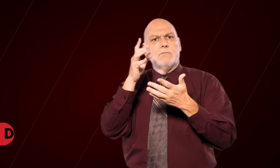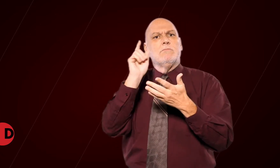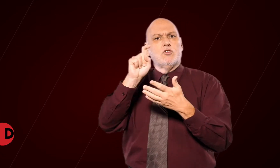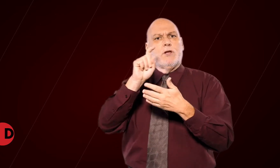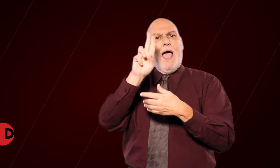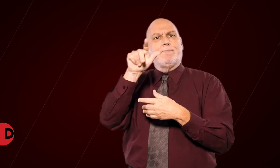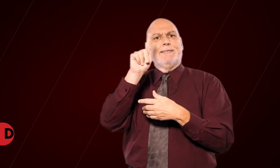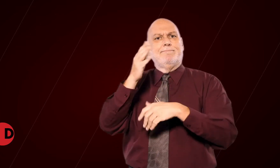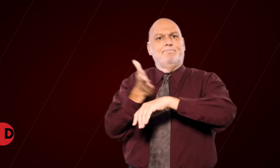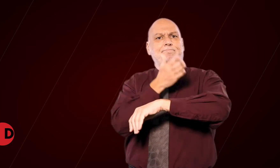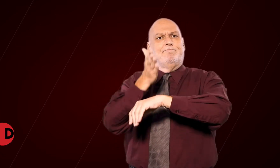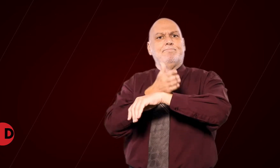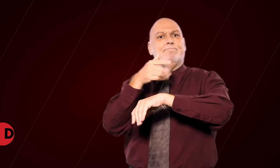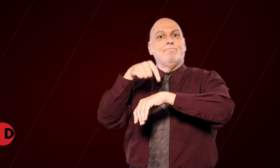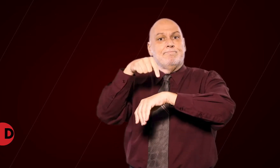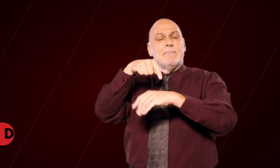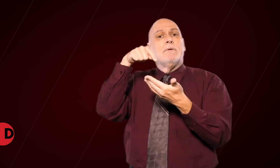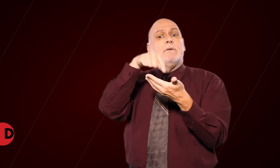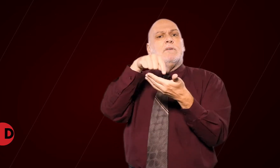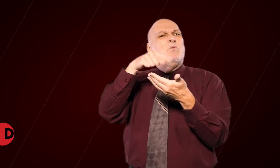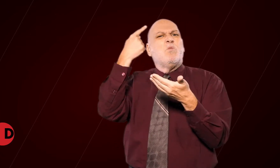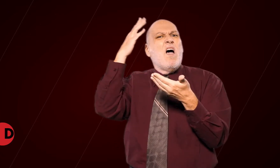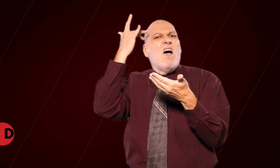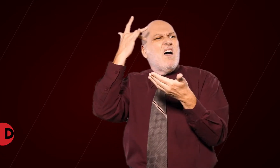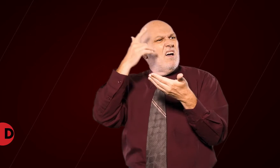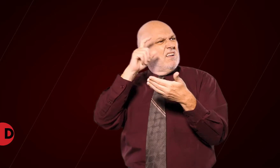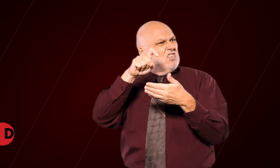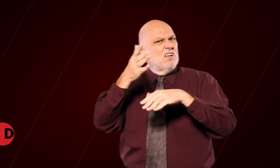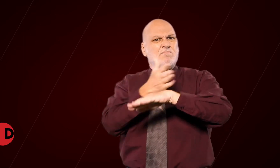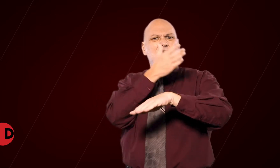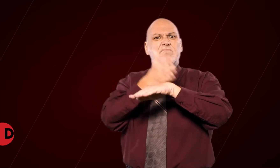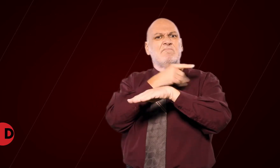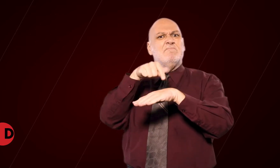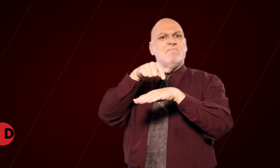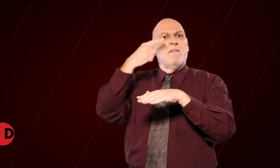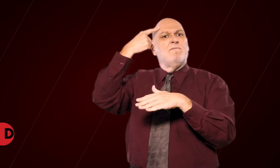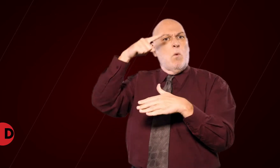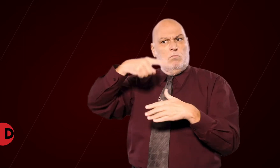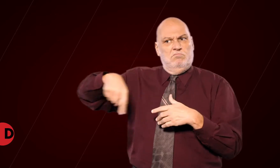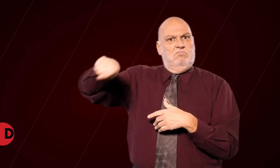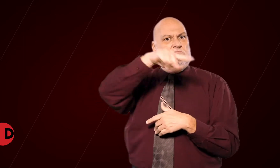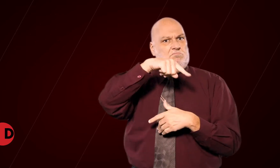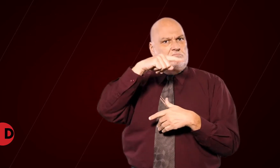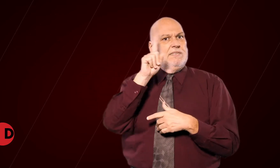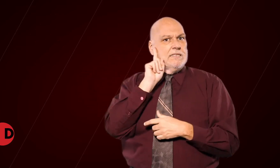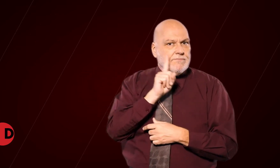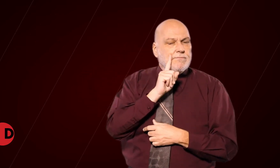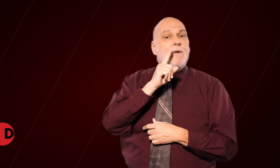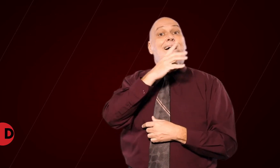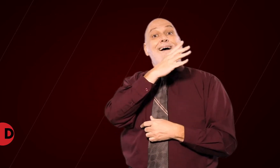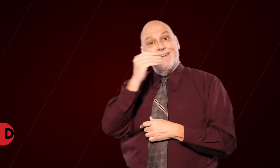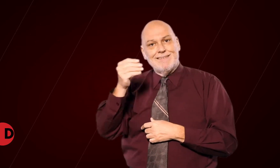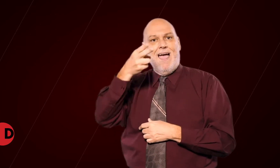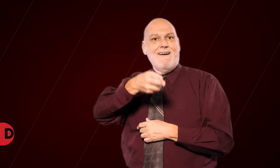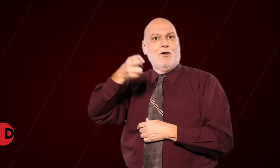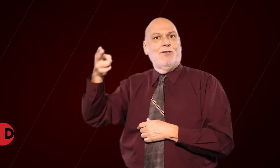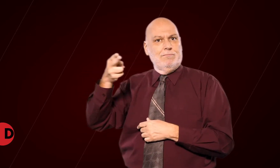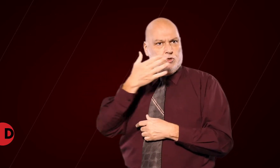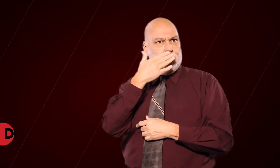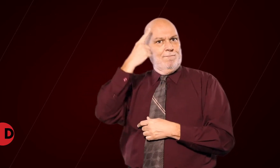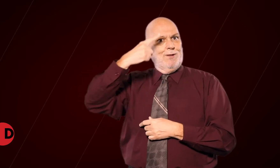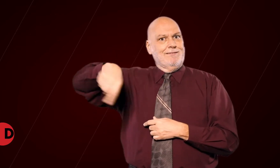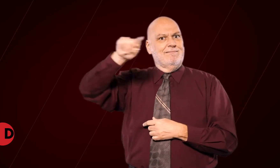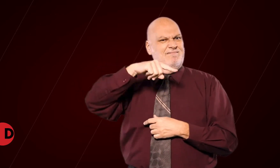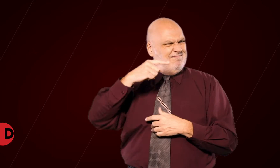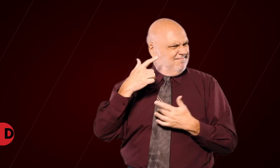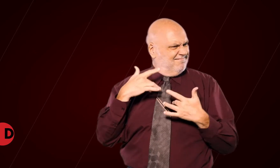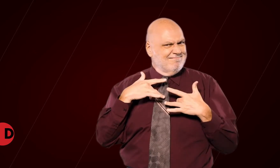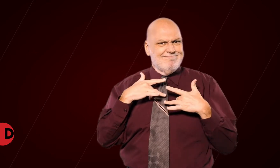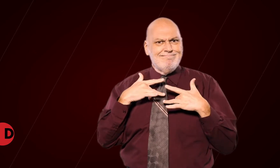What is iOS 14 and why is it good for Deaf and Hard-of-Hearing people?